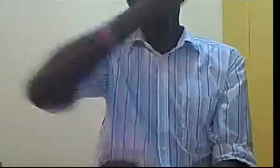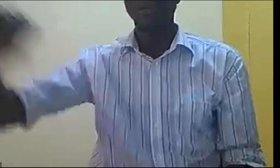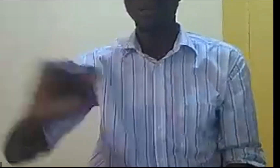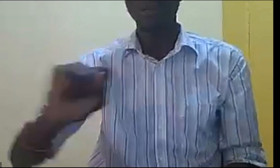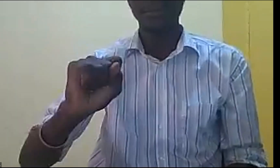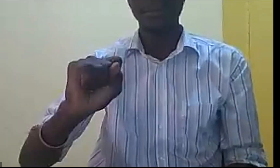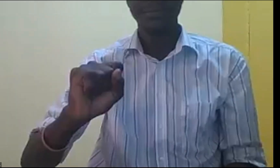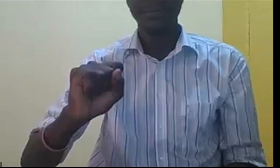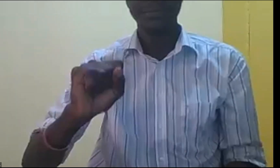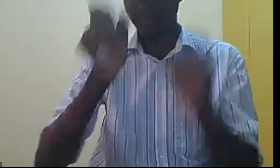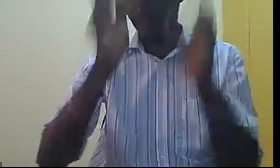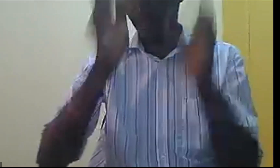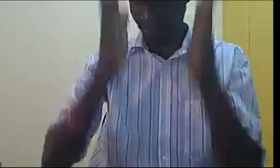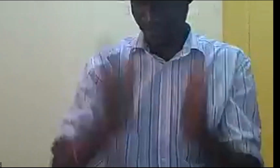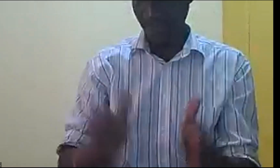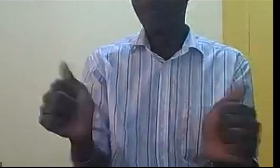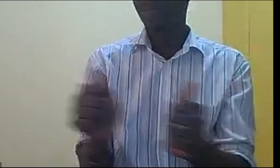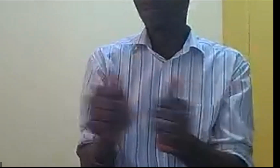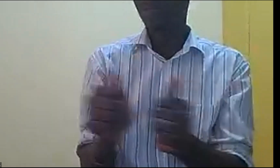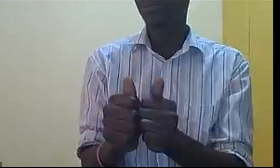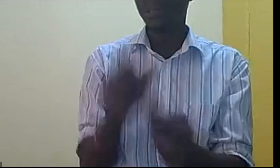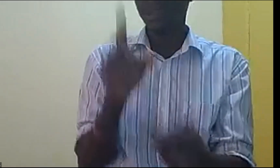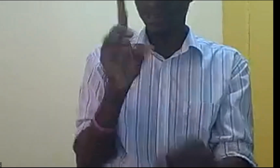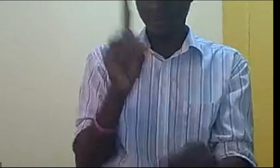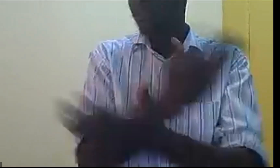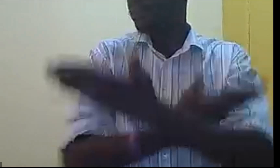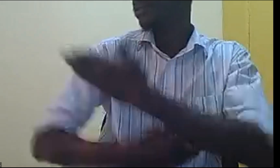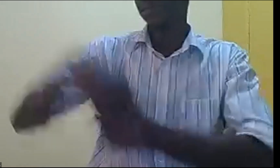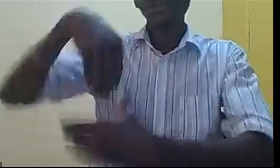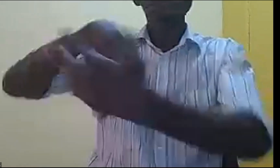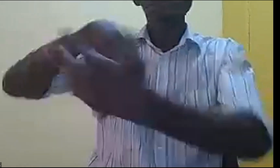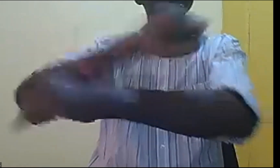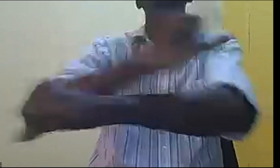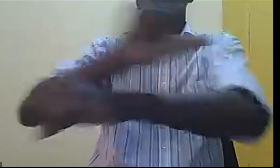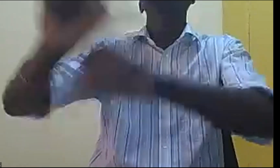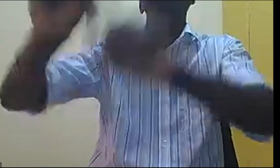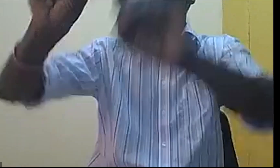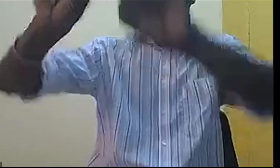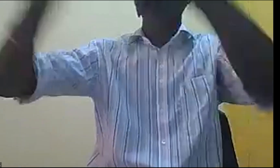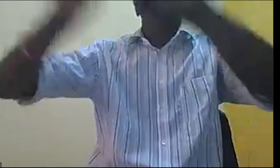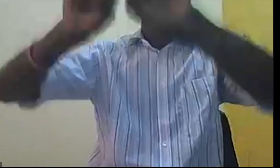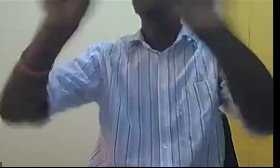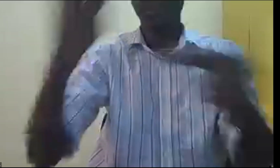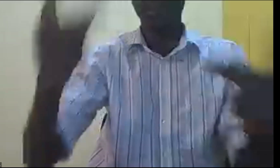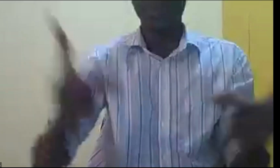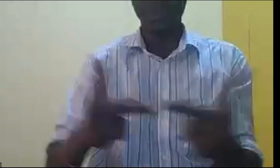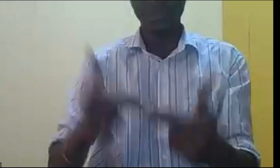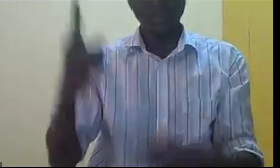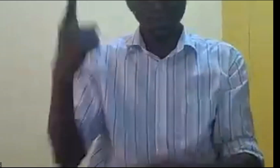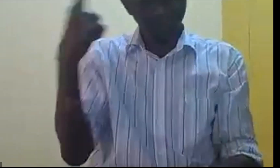So this is why this group was created to to change the perception and created bridge between the 2.